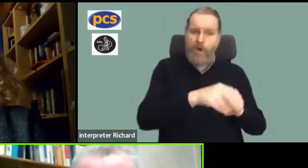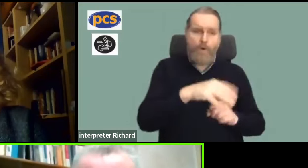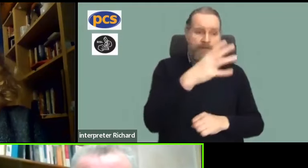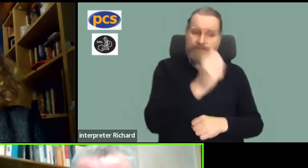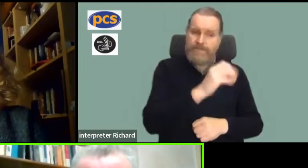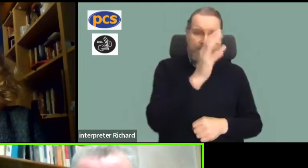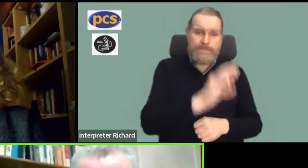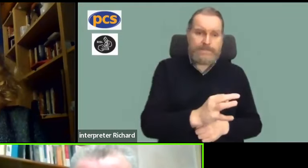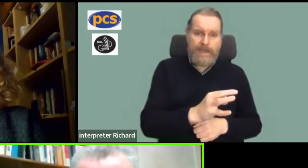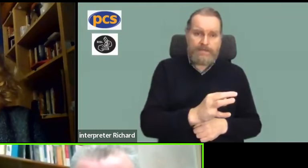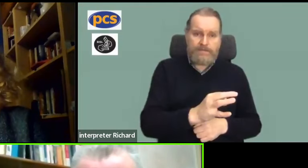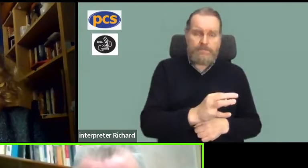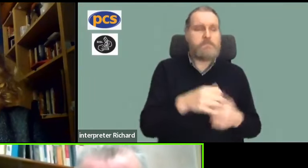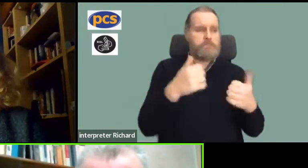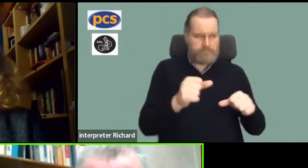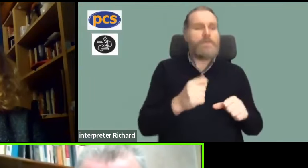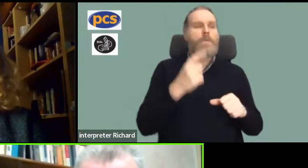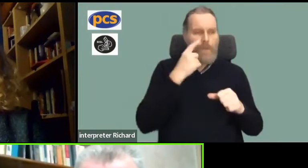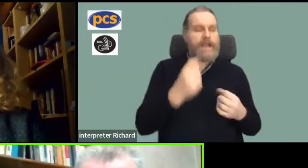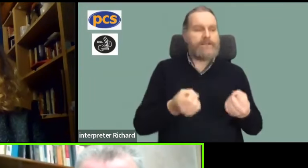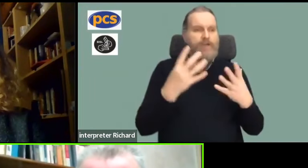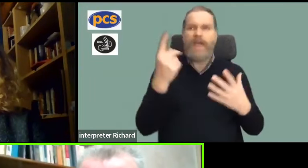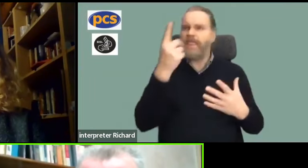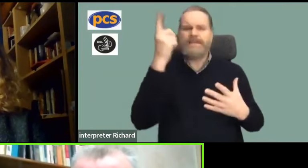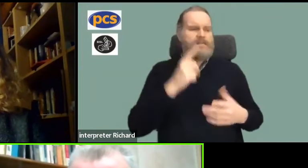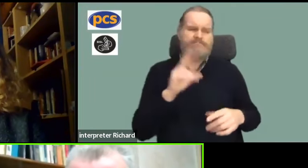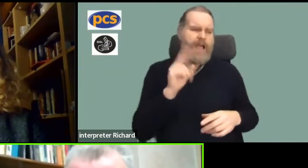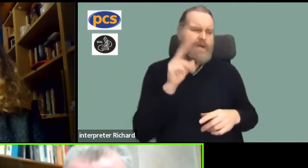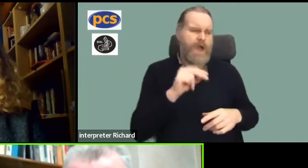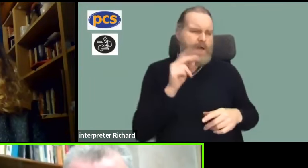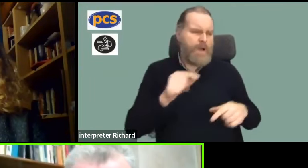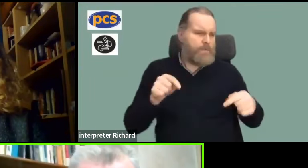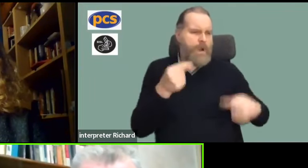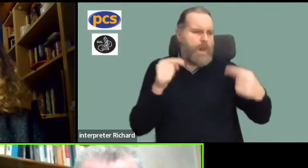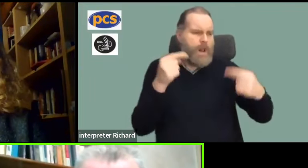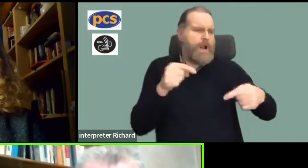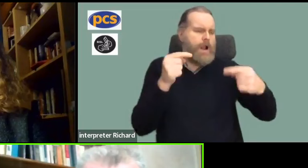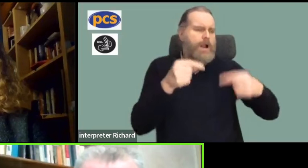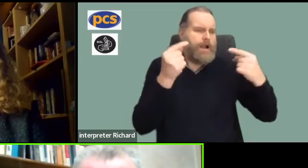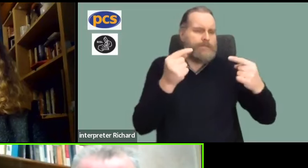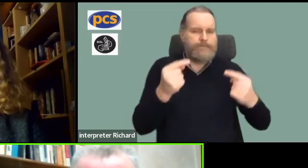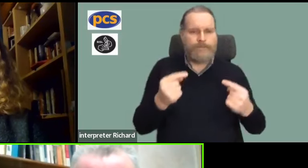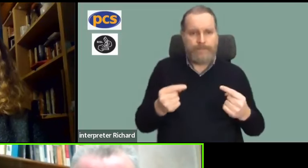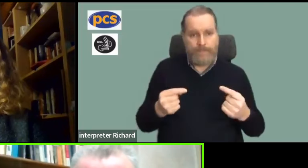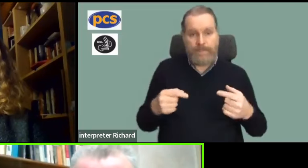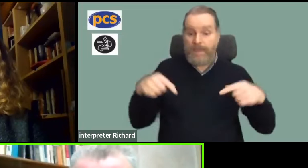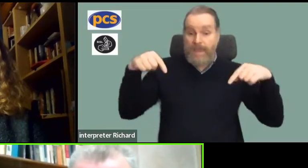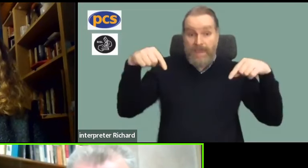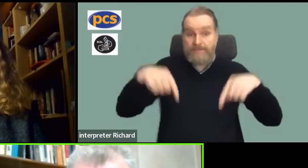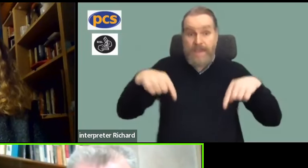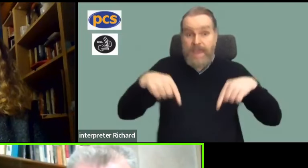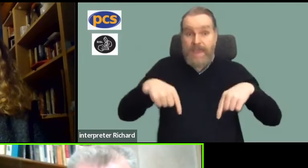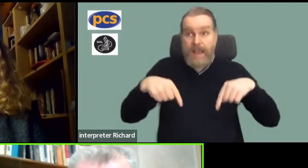itself challenges to the ballot itself. There's been all sorts of maneuvers being run by employers, so I hope what people will understand and is is anything I was to